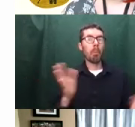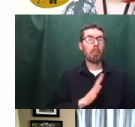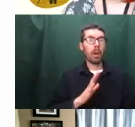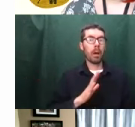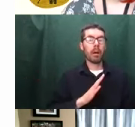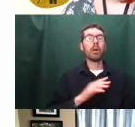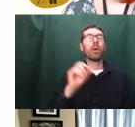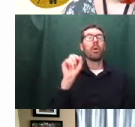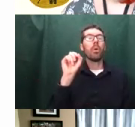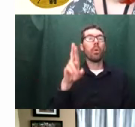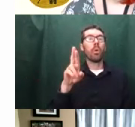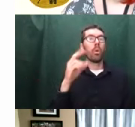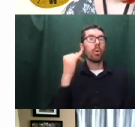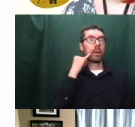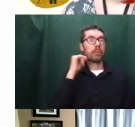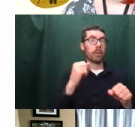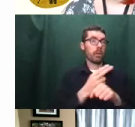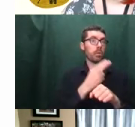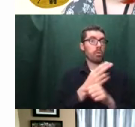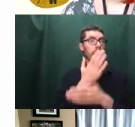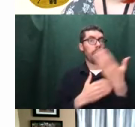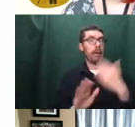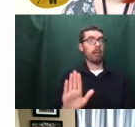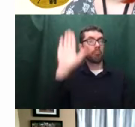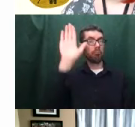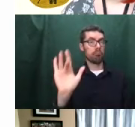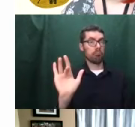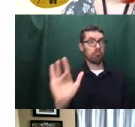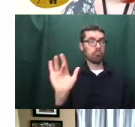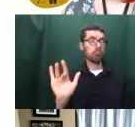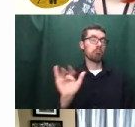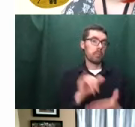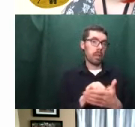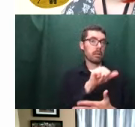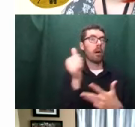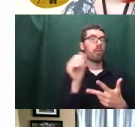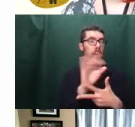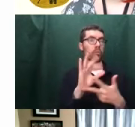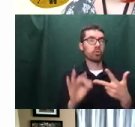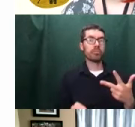able to use the raise hand function, that's also an option.